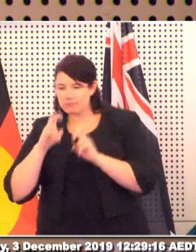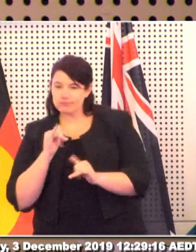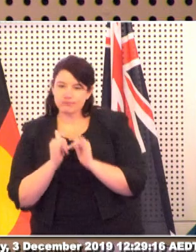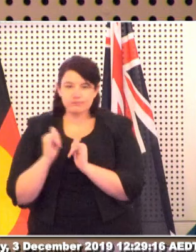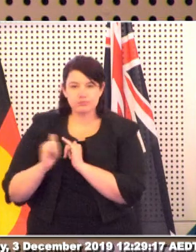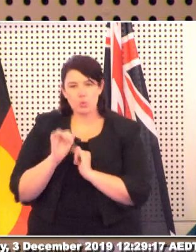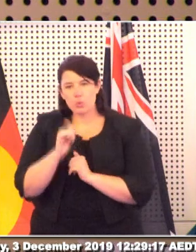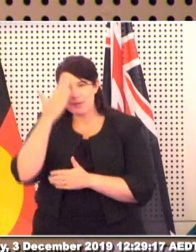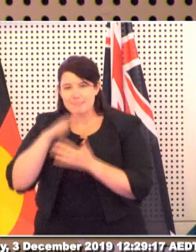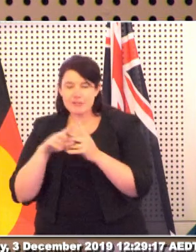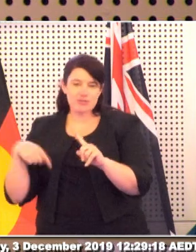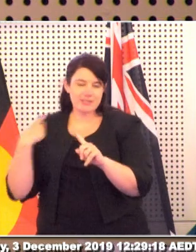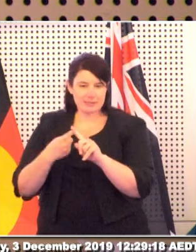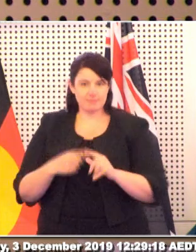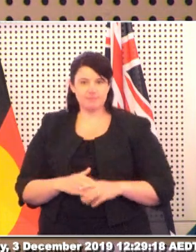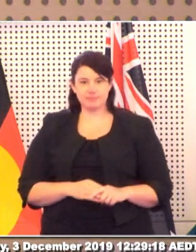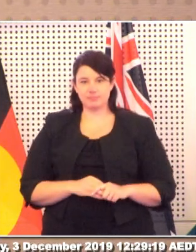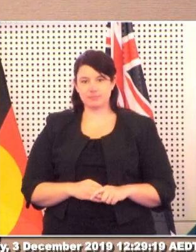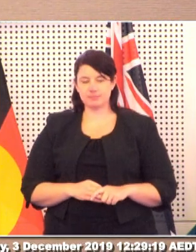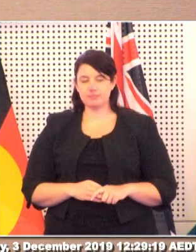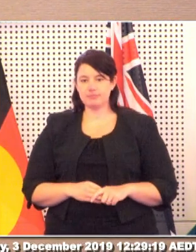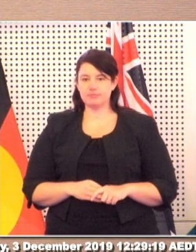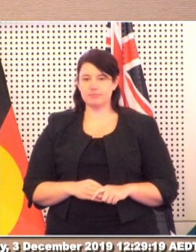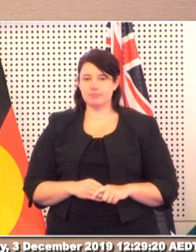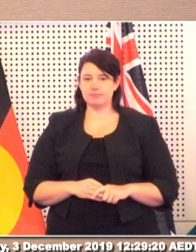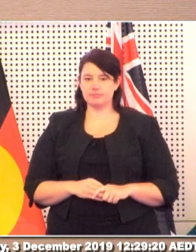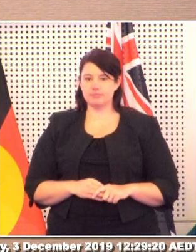I think there’s a really interesting question for you that’s